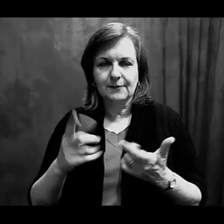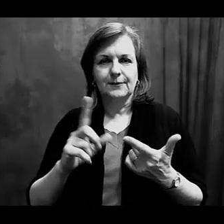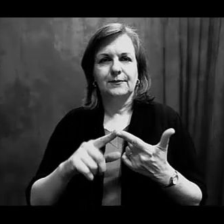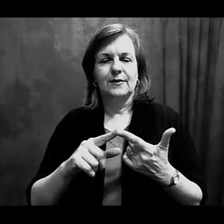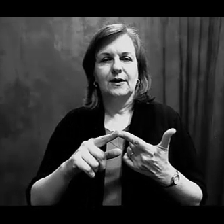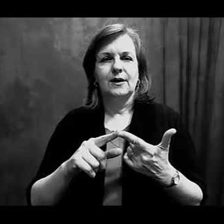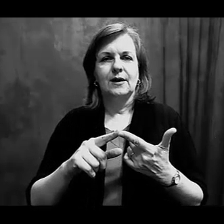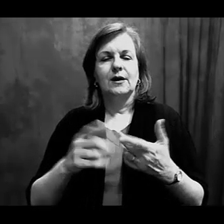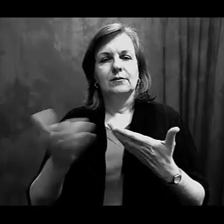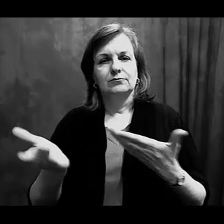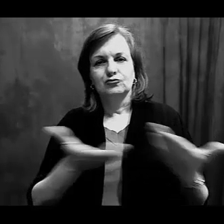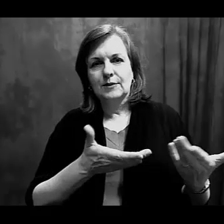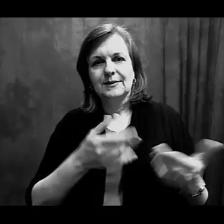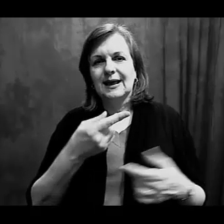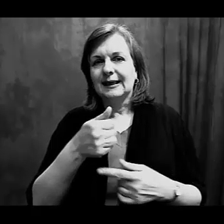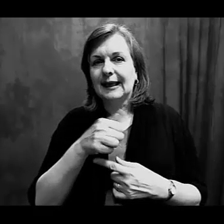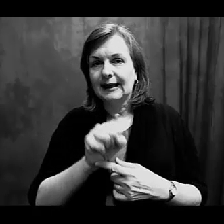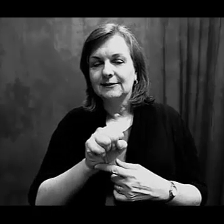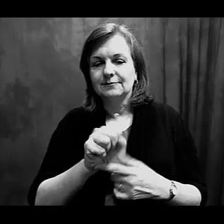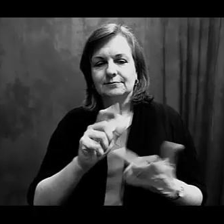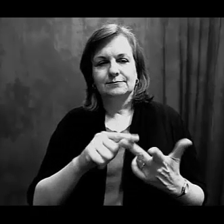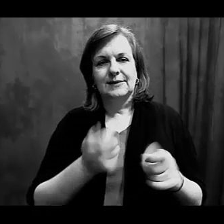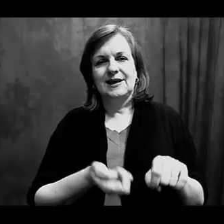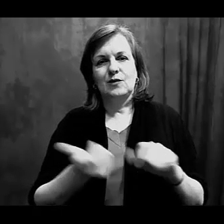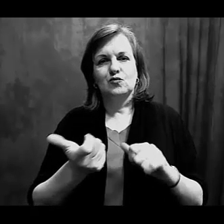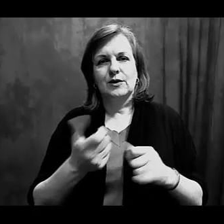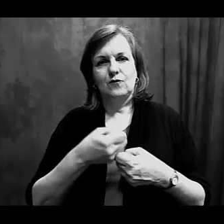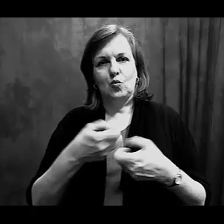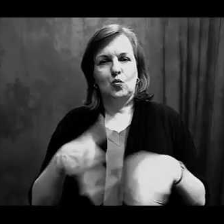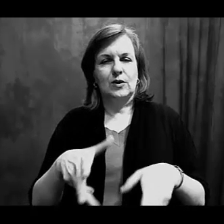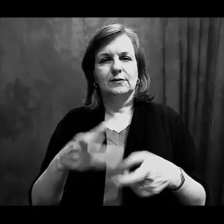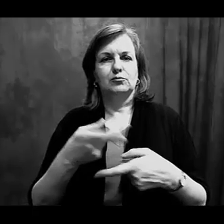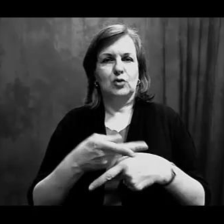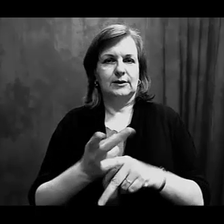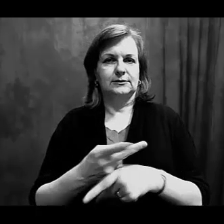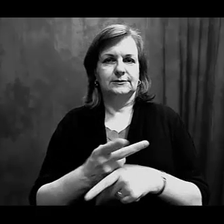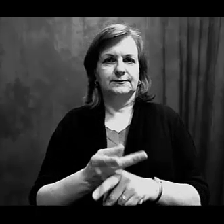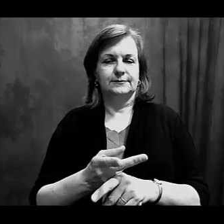move around nutrients move around gases and get rid of waste